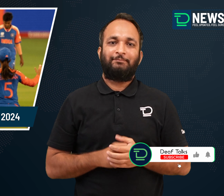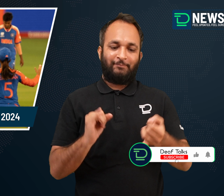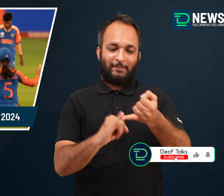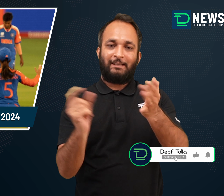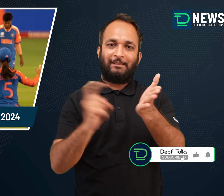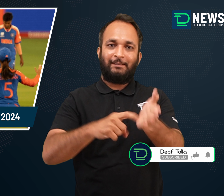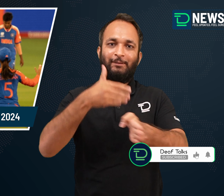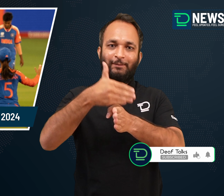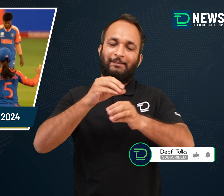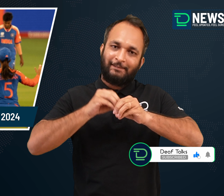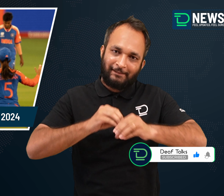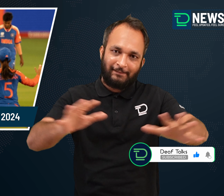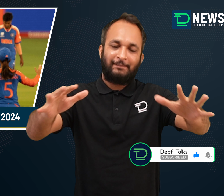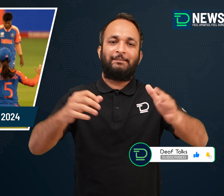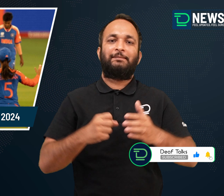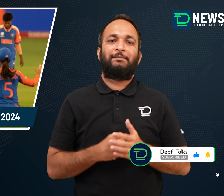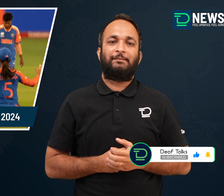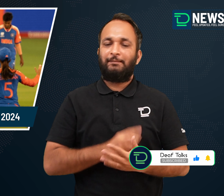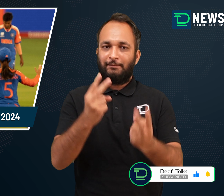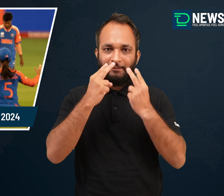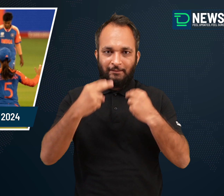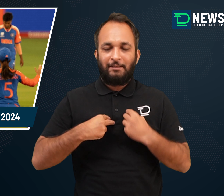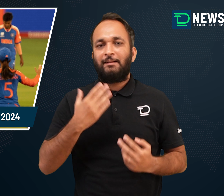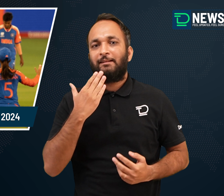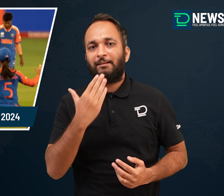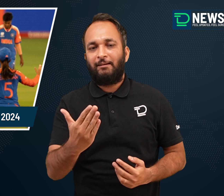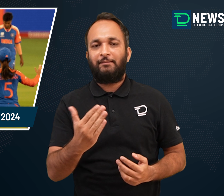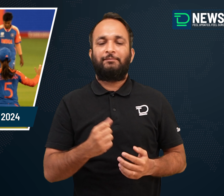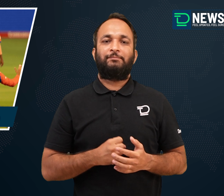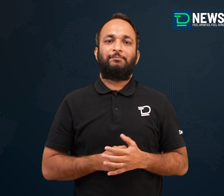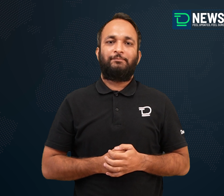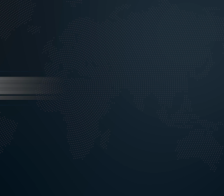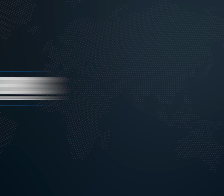Subscribe to Deaf Talks news, and thanks for watching.